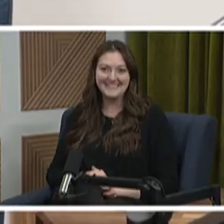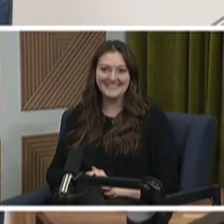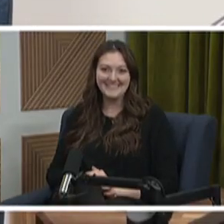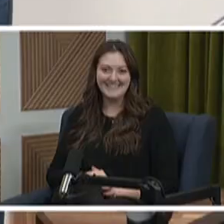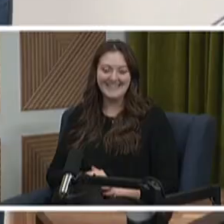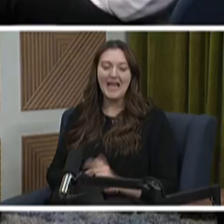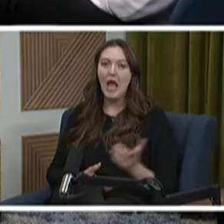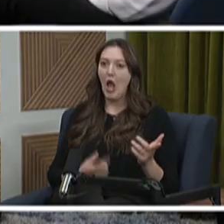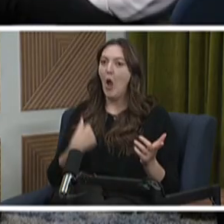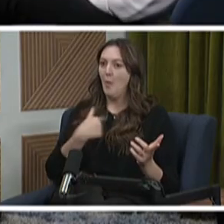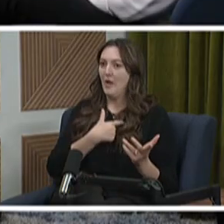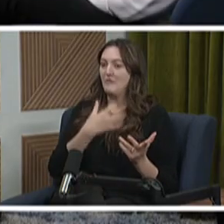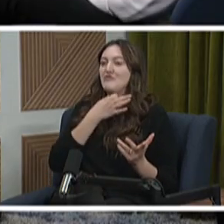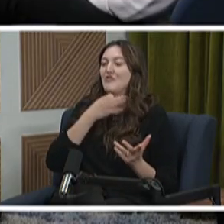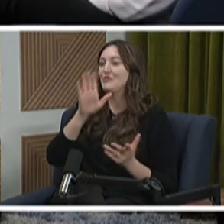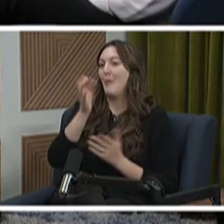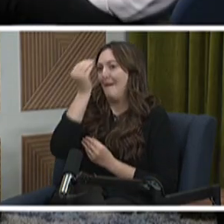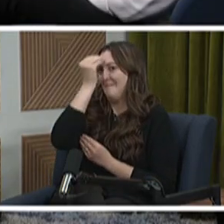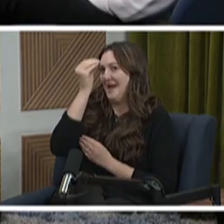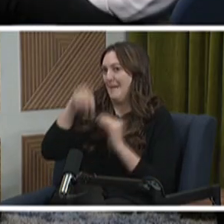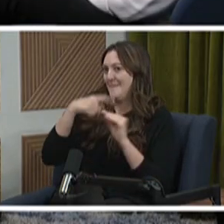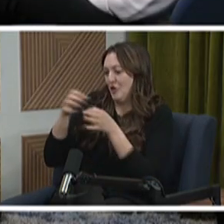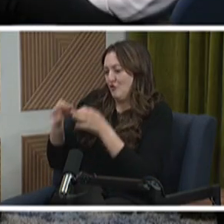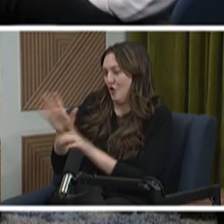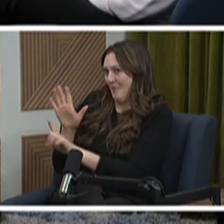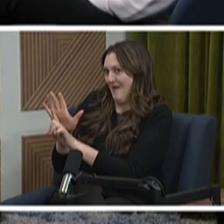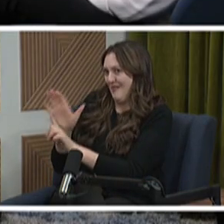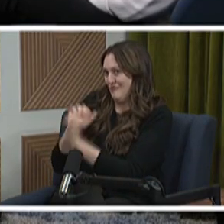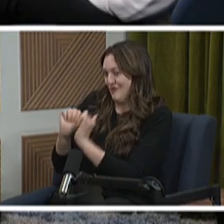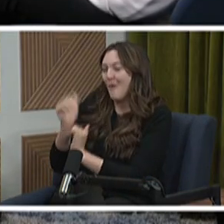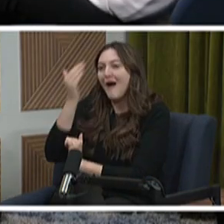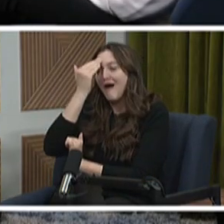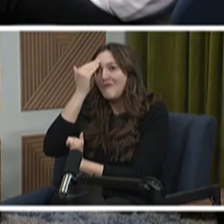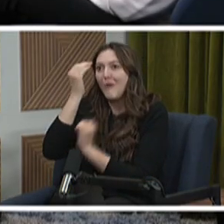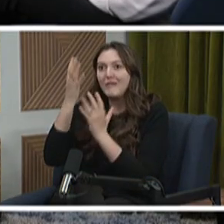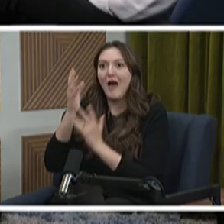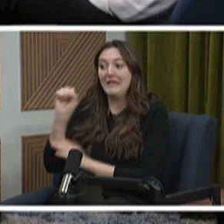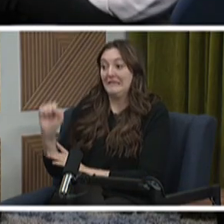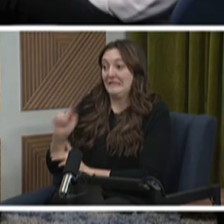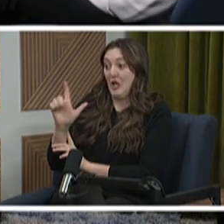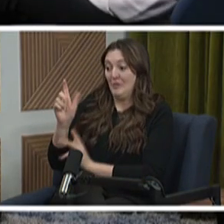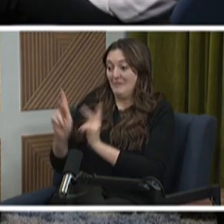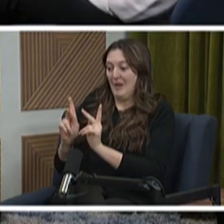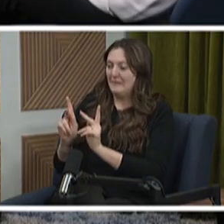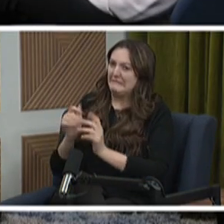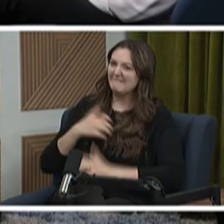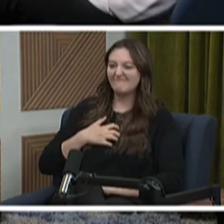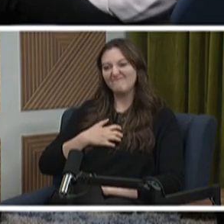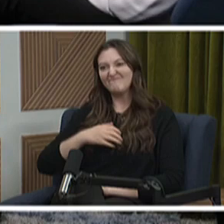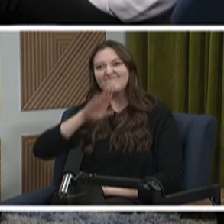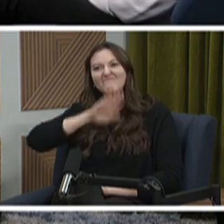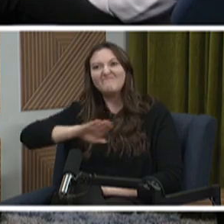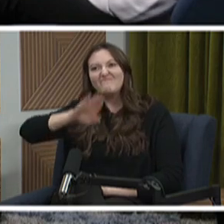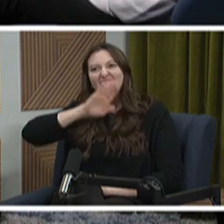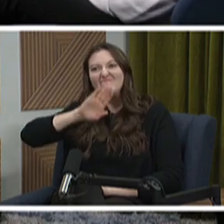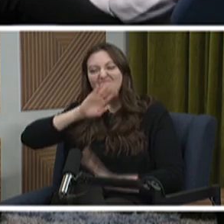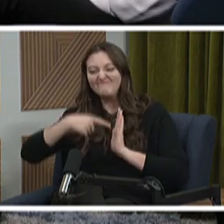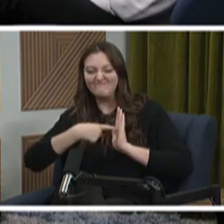We definitely want to get your opinion about that because I know a lot of St. Louisans are a little bit frustrated about the portrayal of St. Louis.